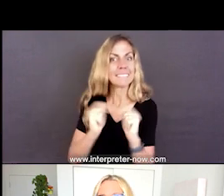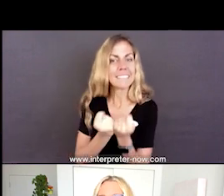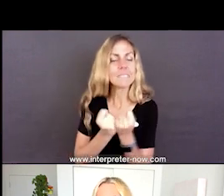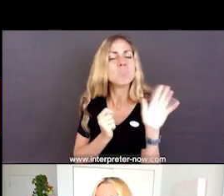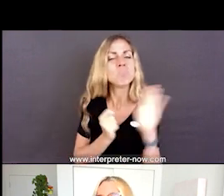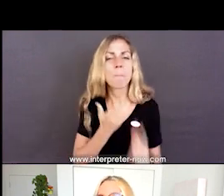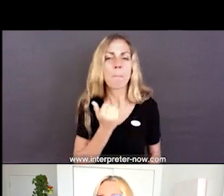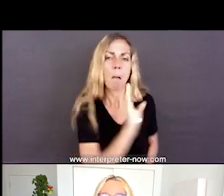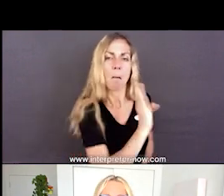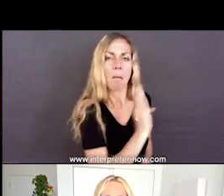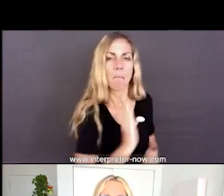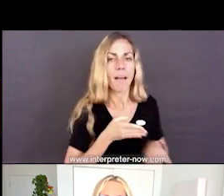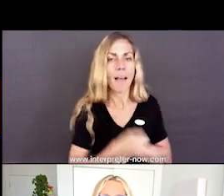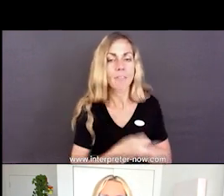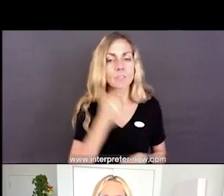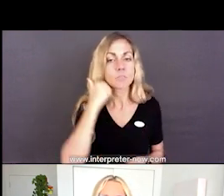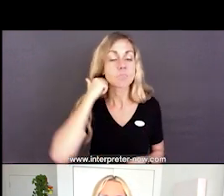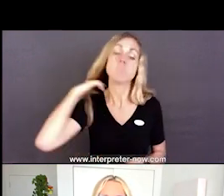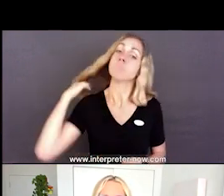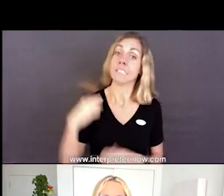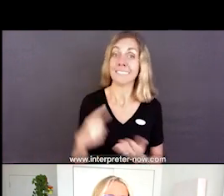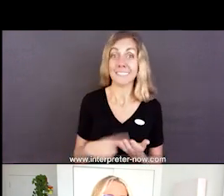their team, you might do it afterwards, after the fact.